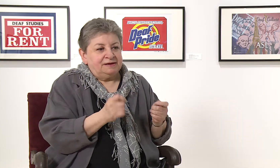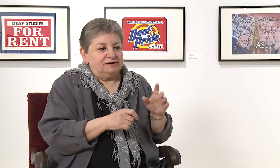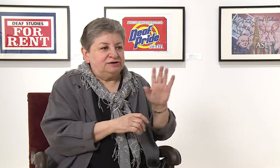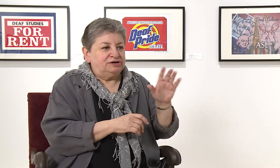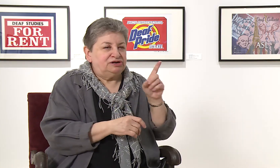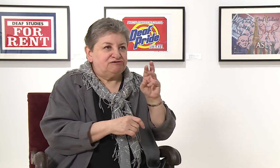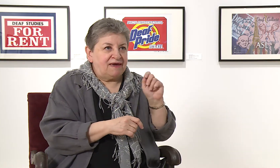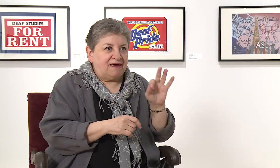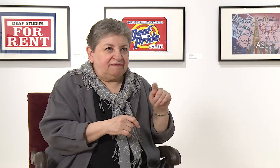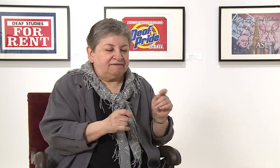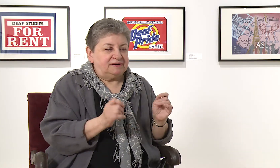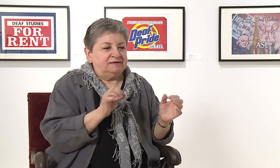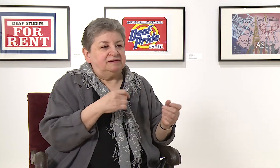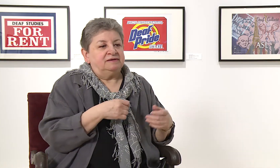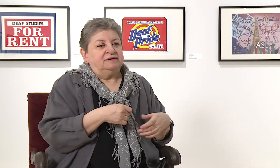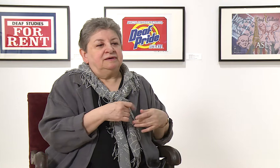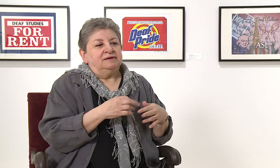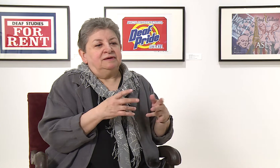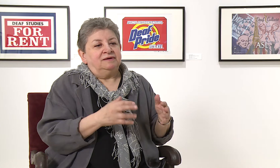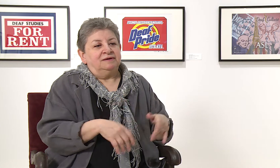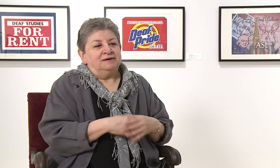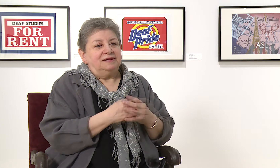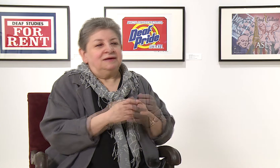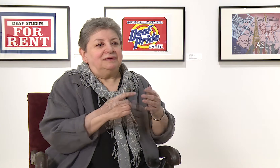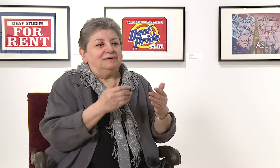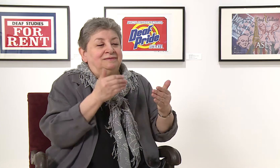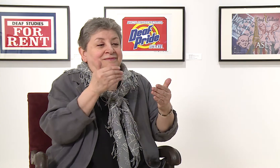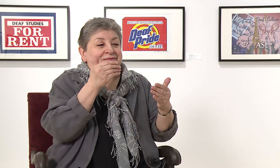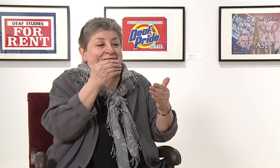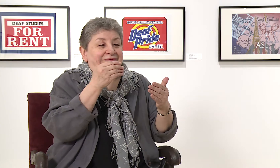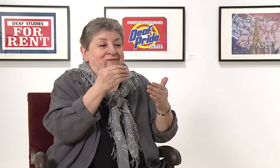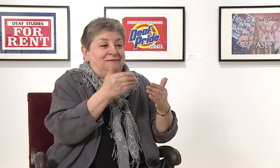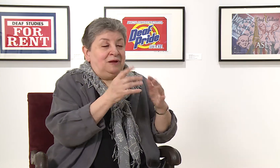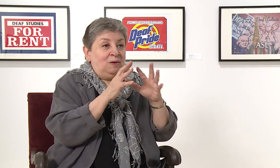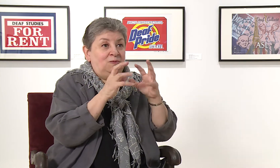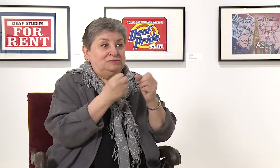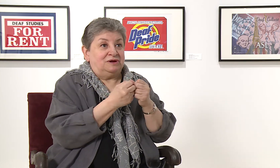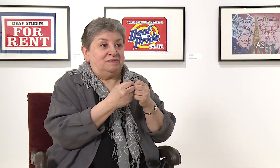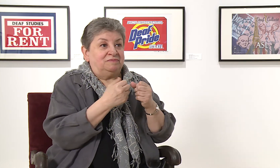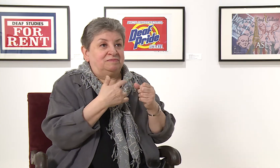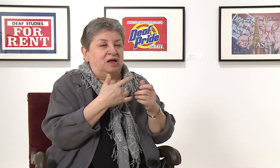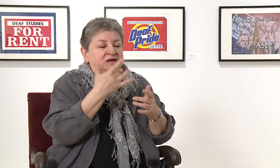She would share her drafts, and we would talk about the content of the workshop.